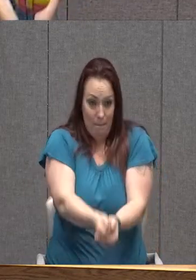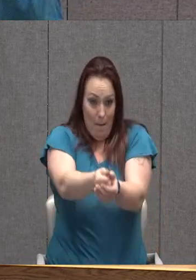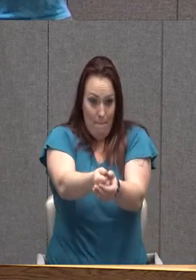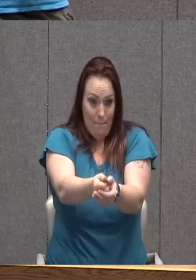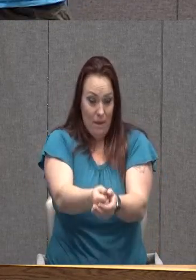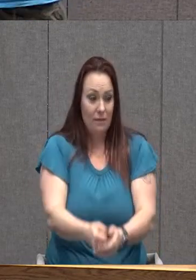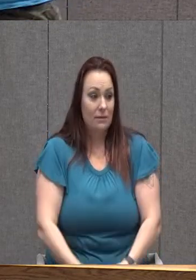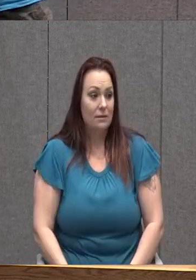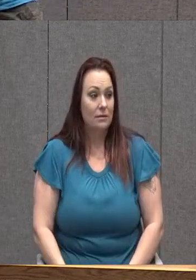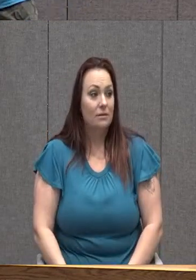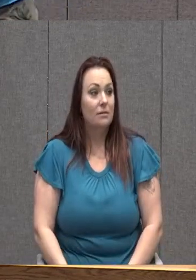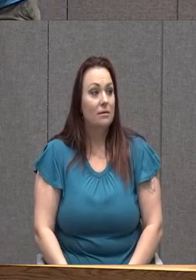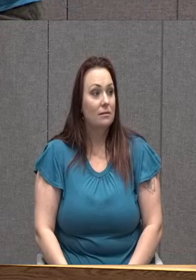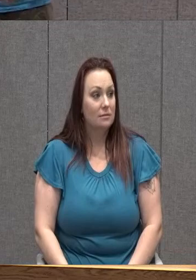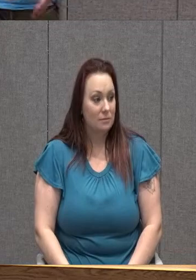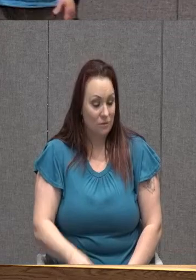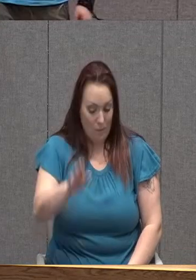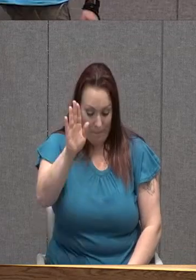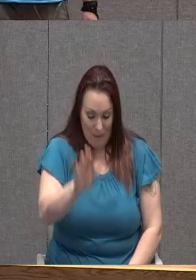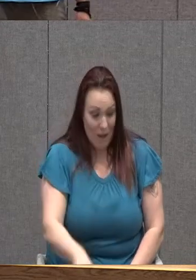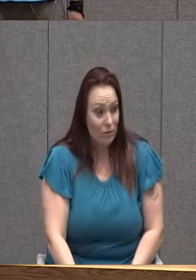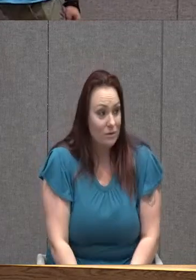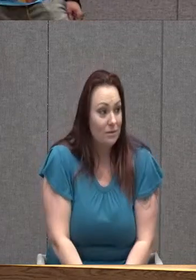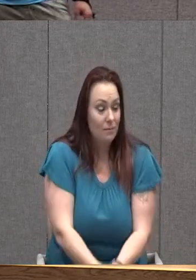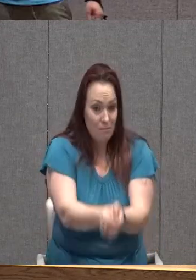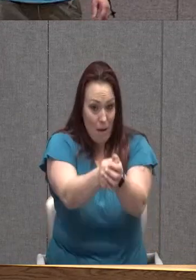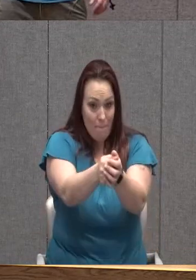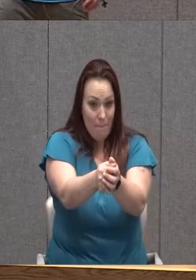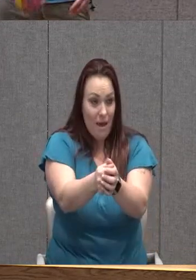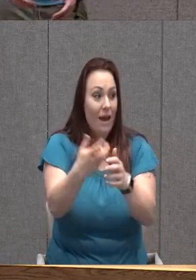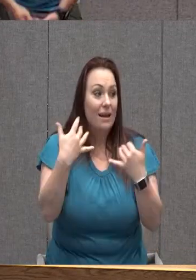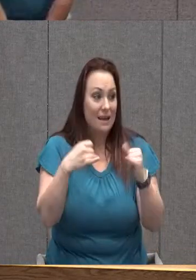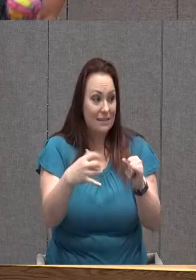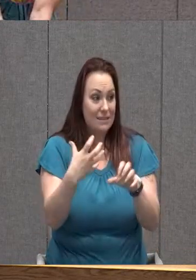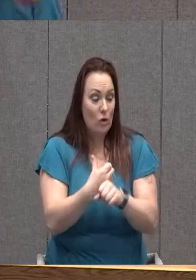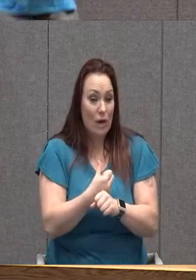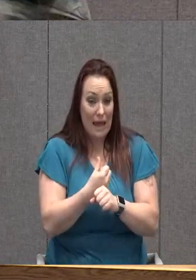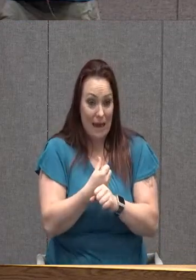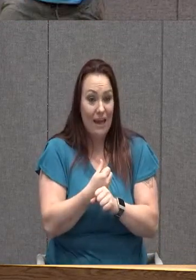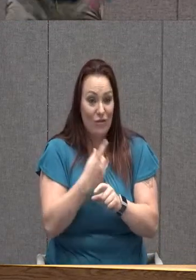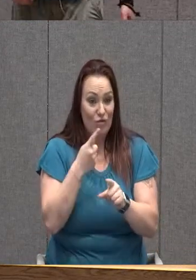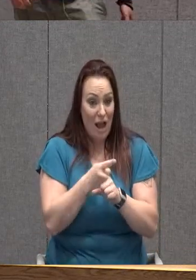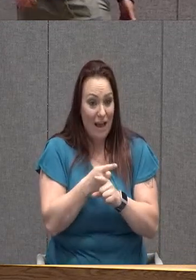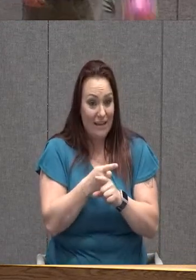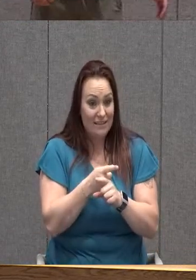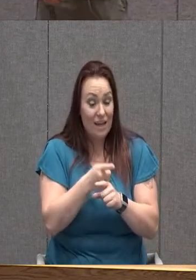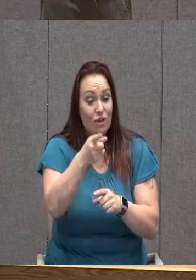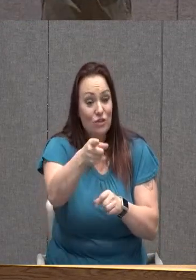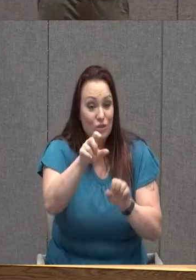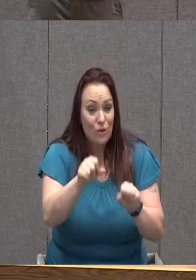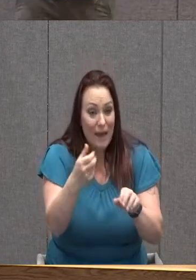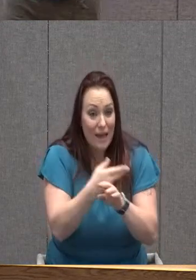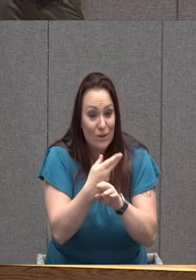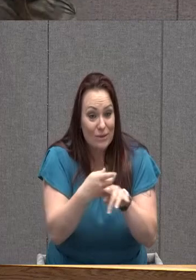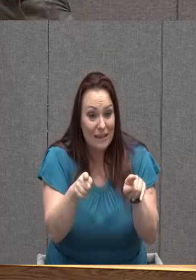so I can let the ball hit the ground, and then I can still go get it. So, you can use the same type of equipment